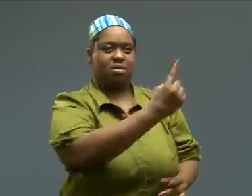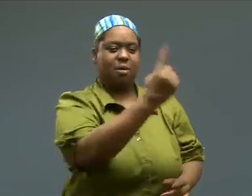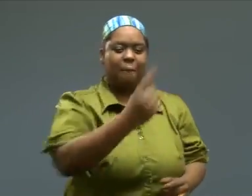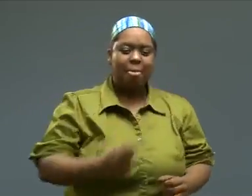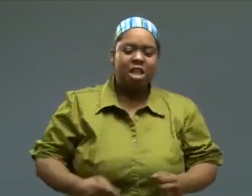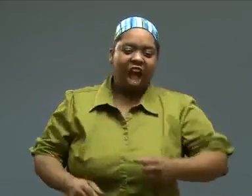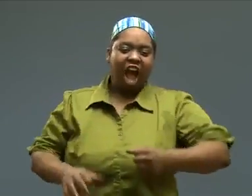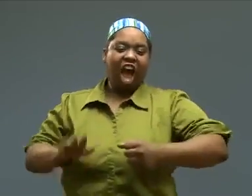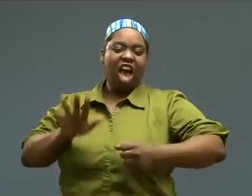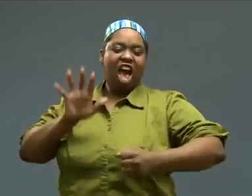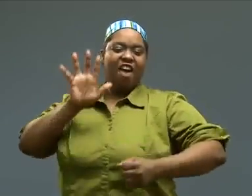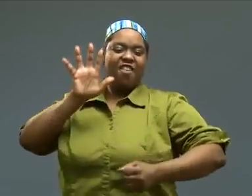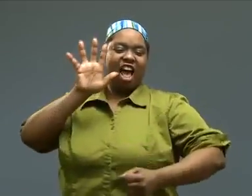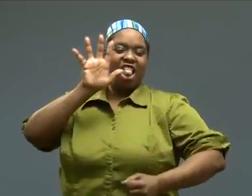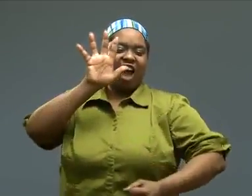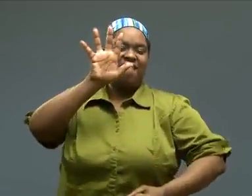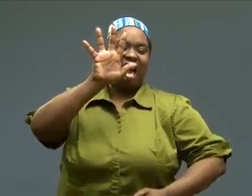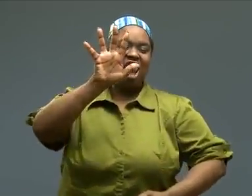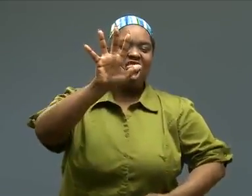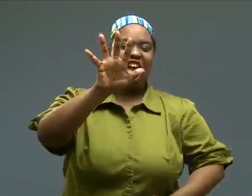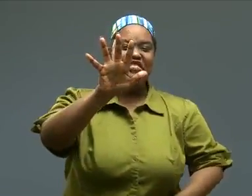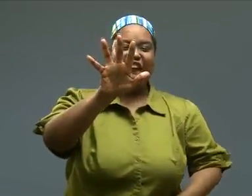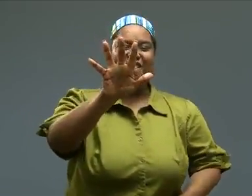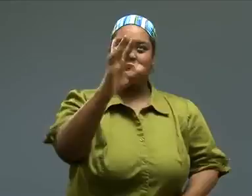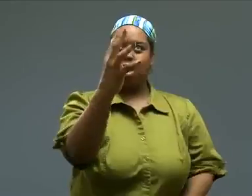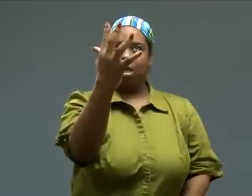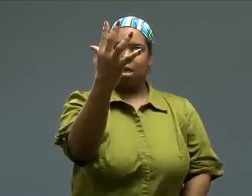and his hand was coming at me.